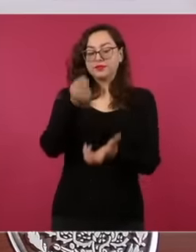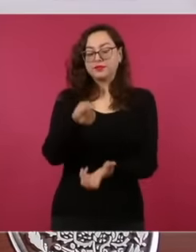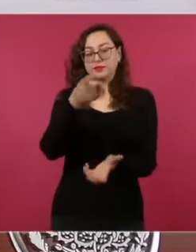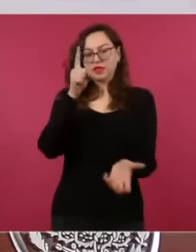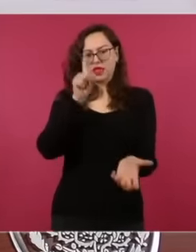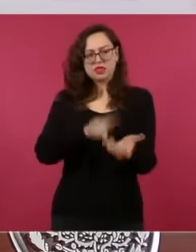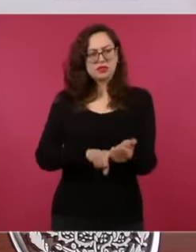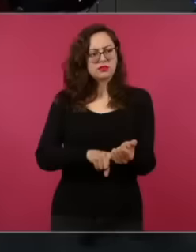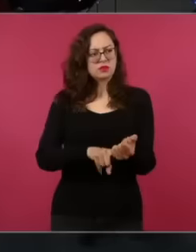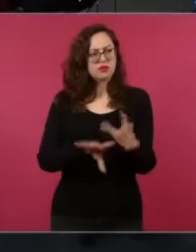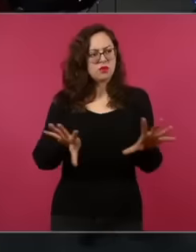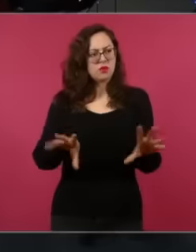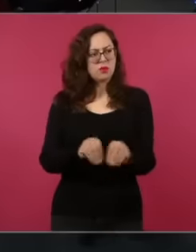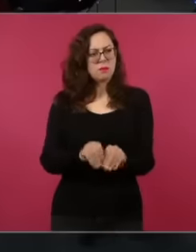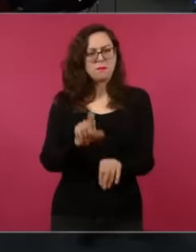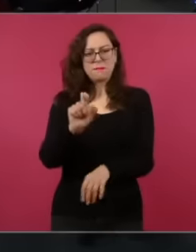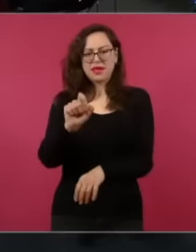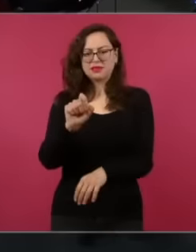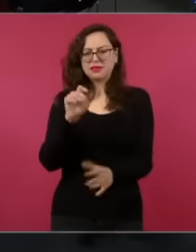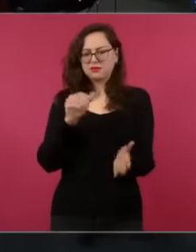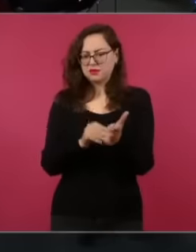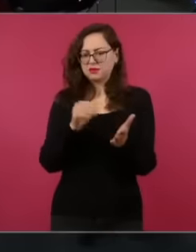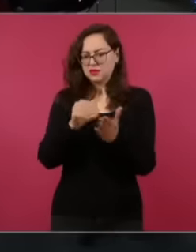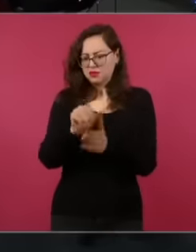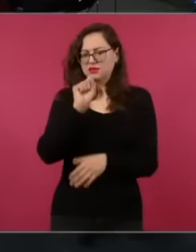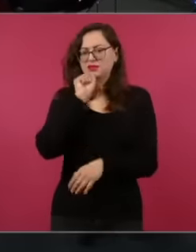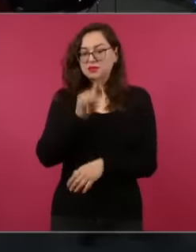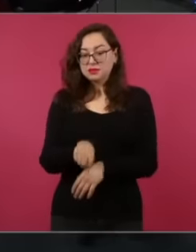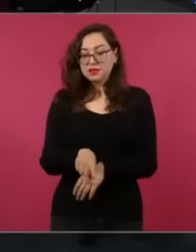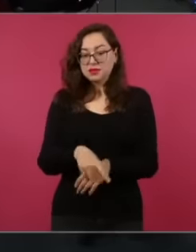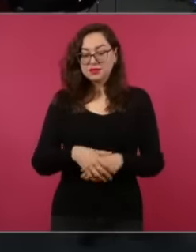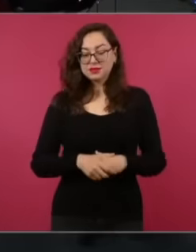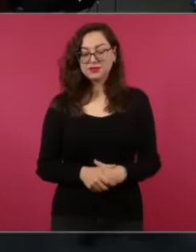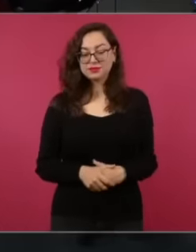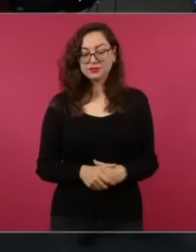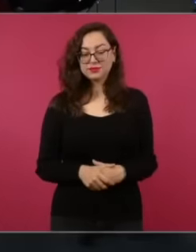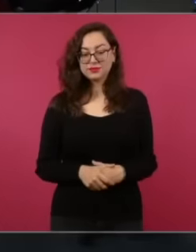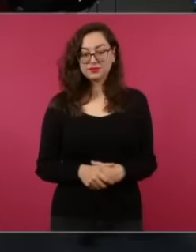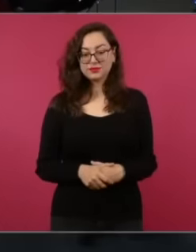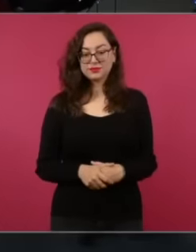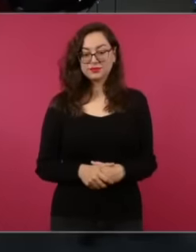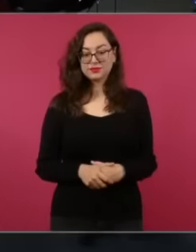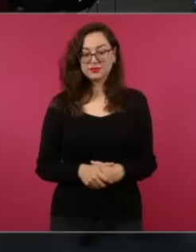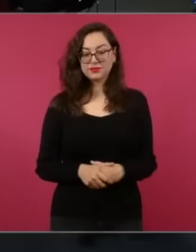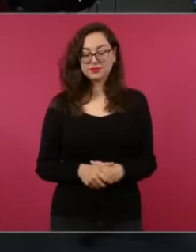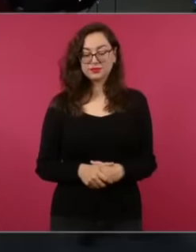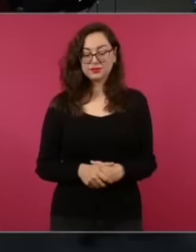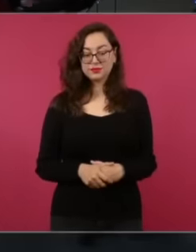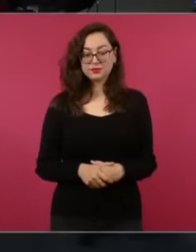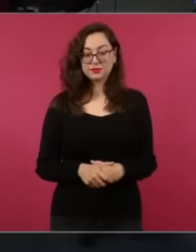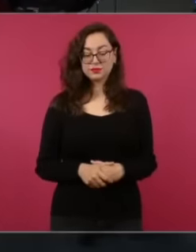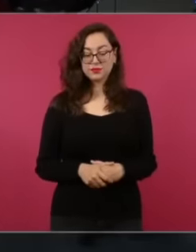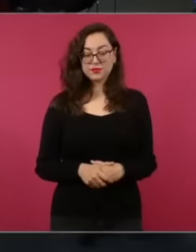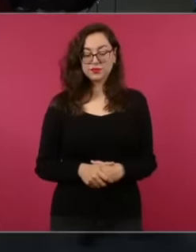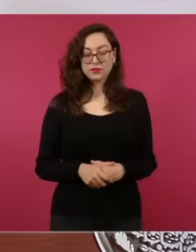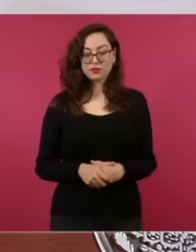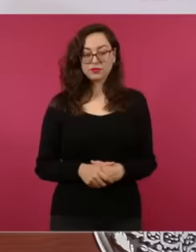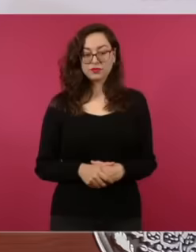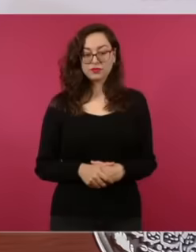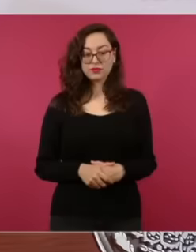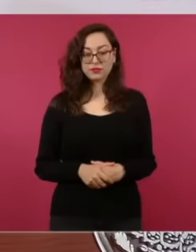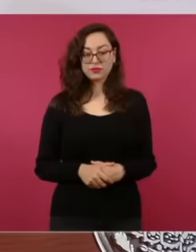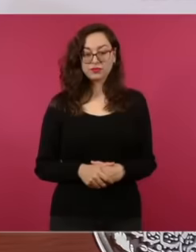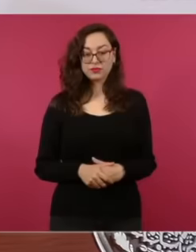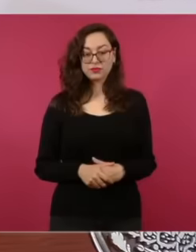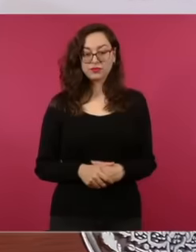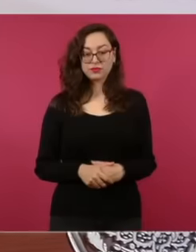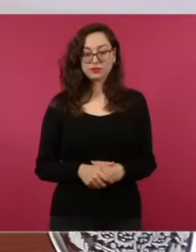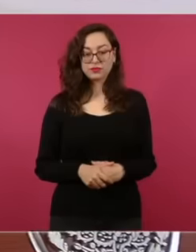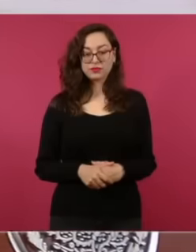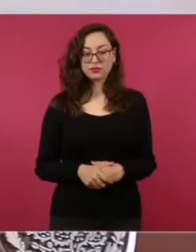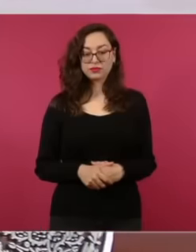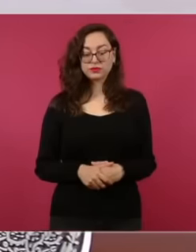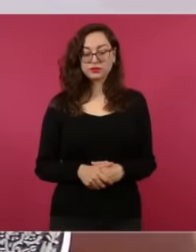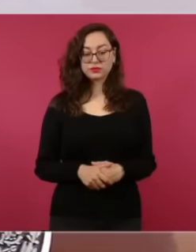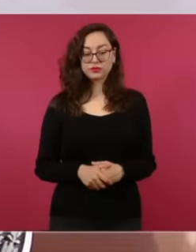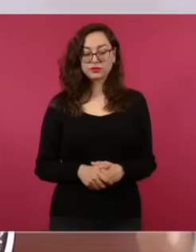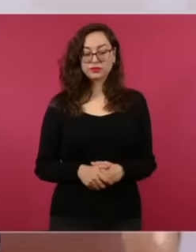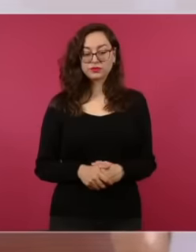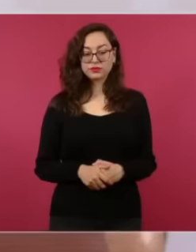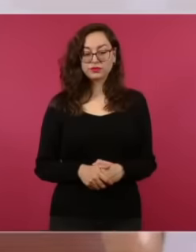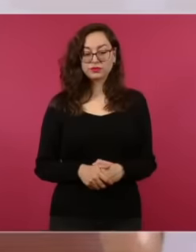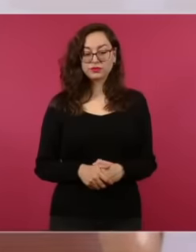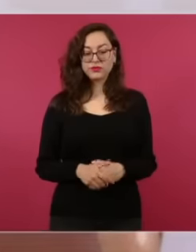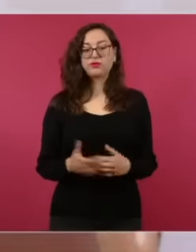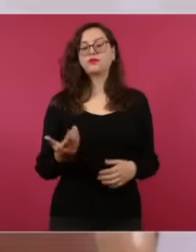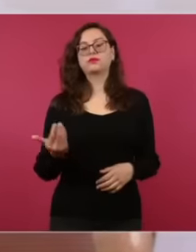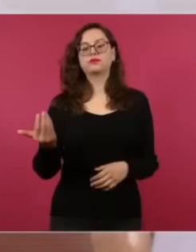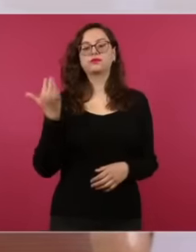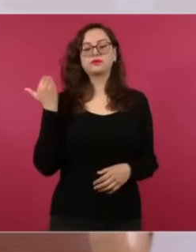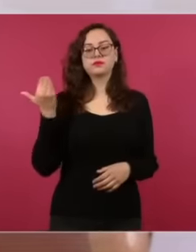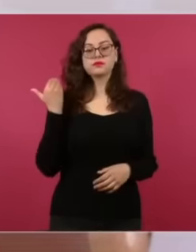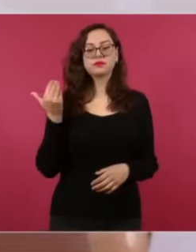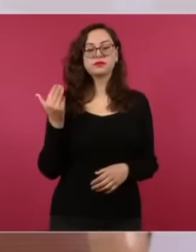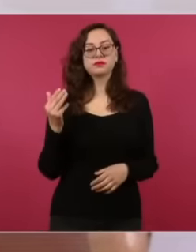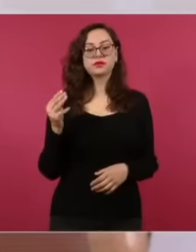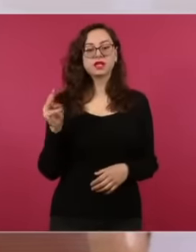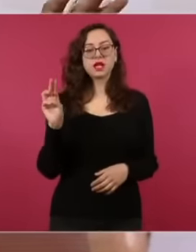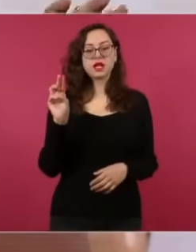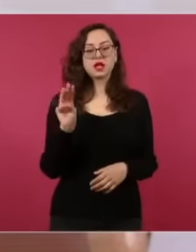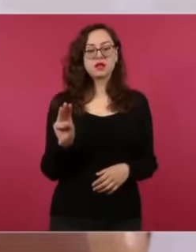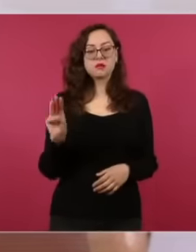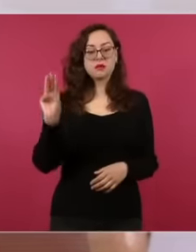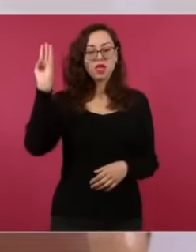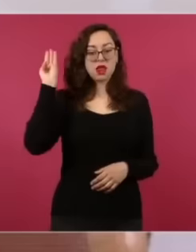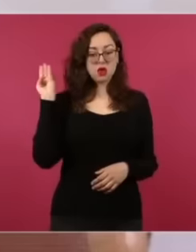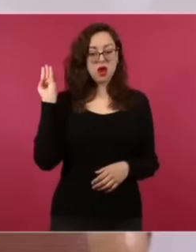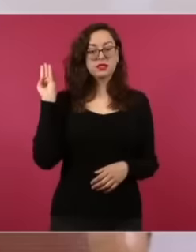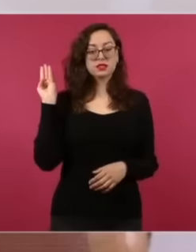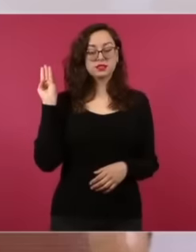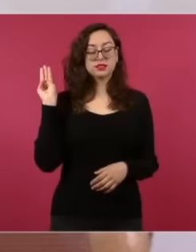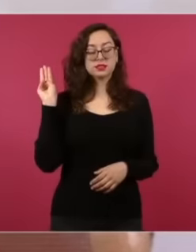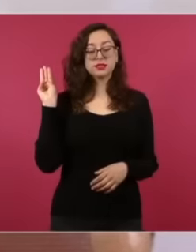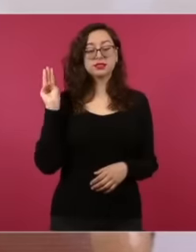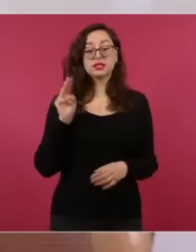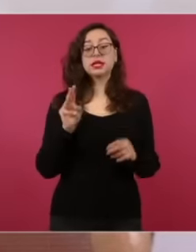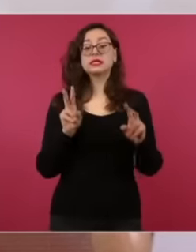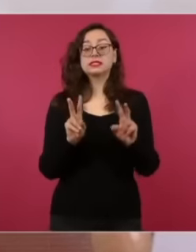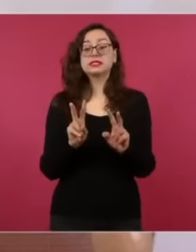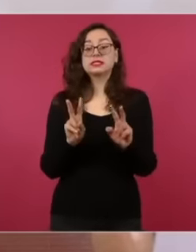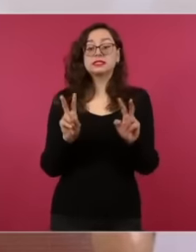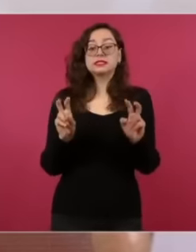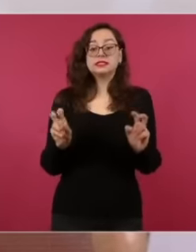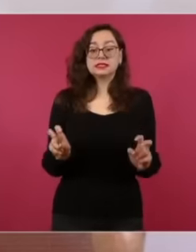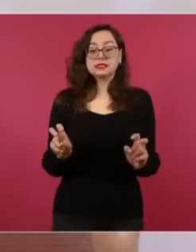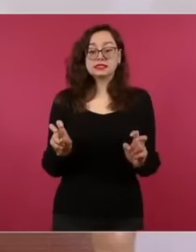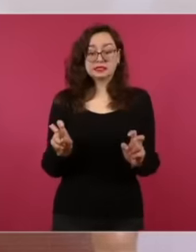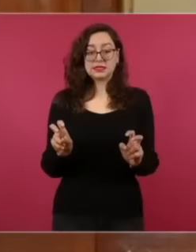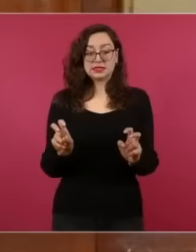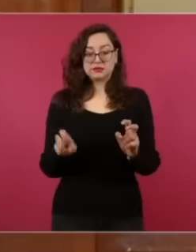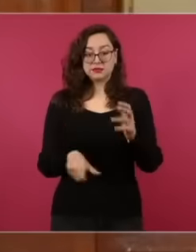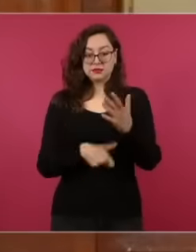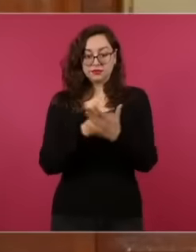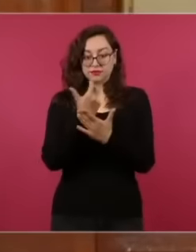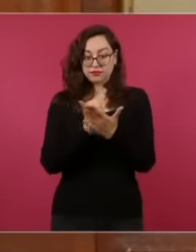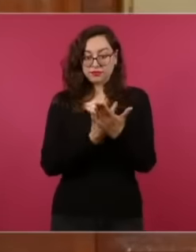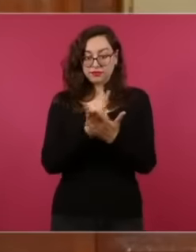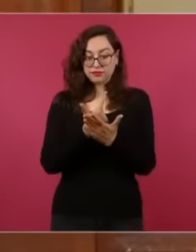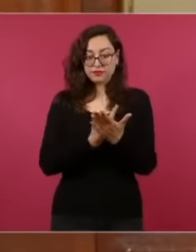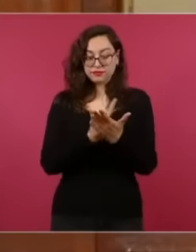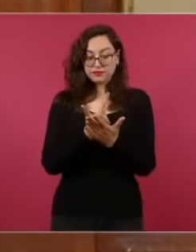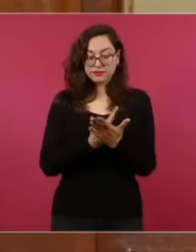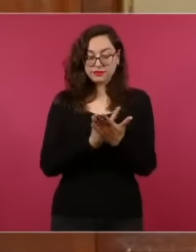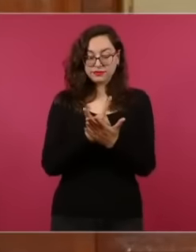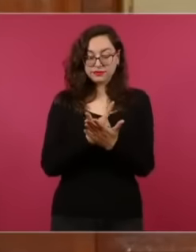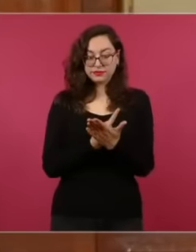No yes Who came here Ah Well on Wednesday they talked about how much they have Because as there is so much